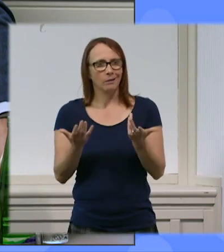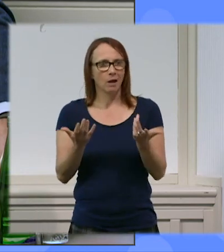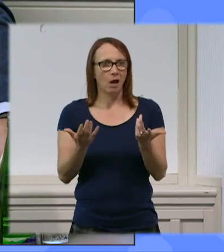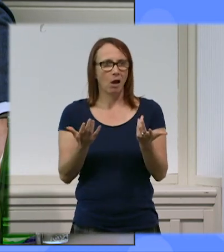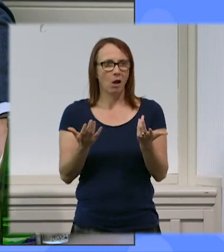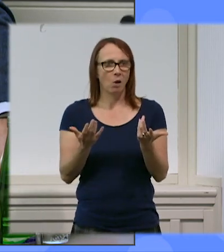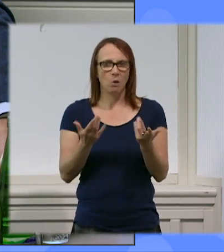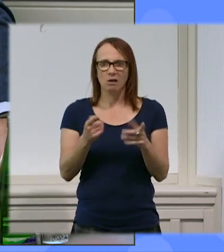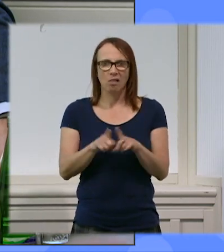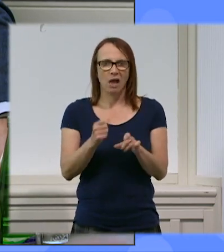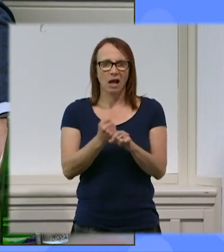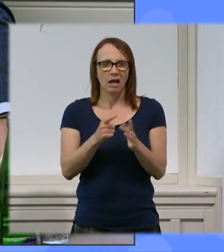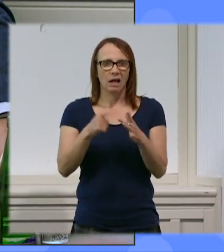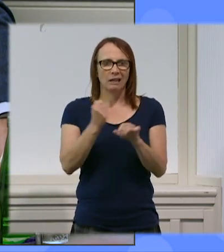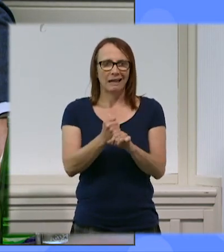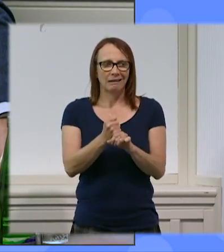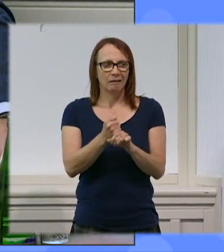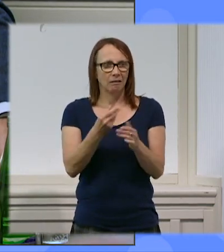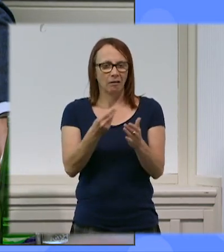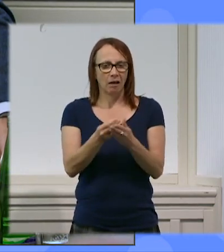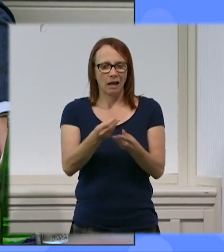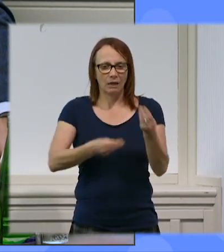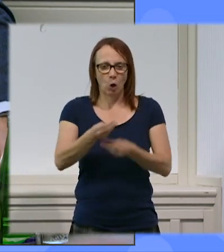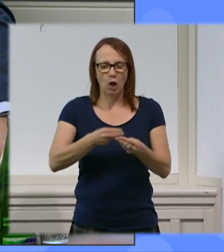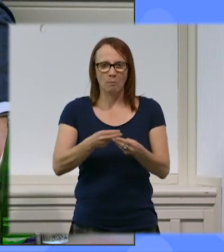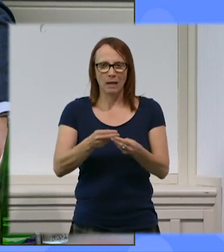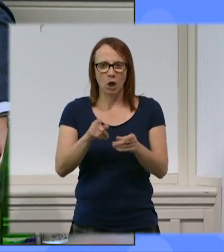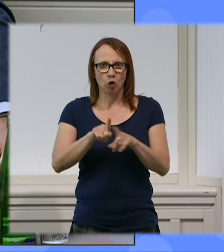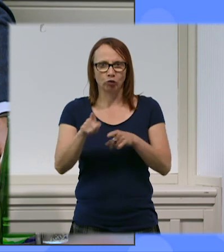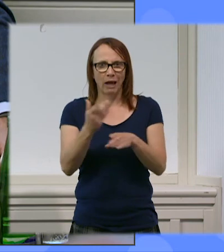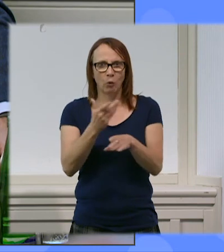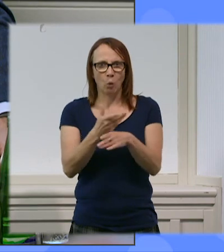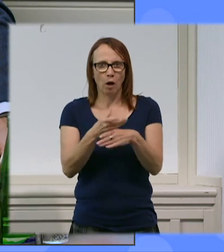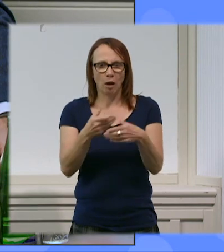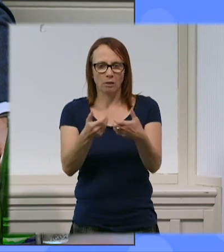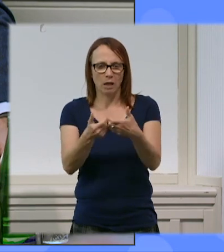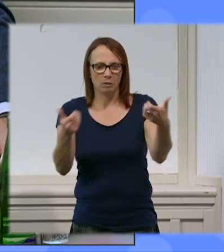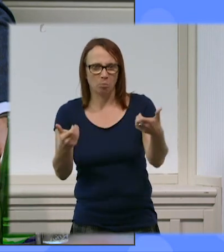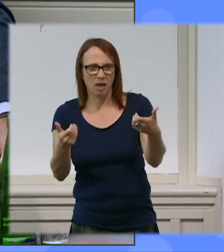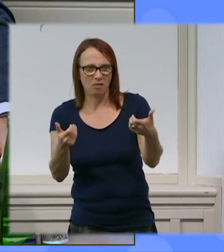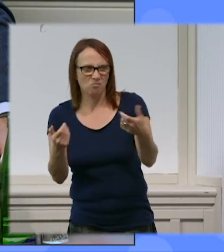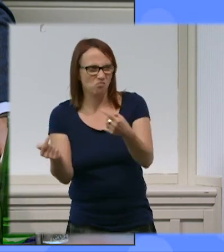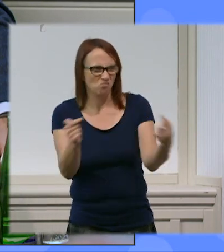economy with pet workers against one another you know you can don't even care